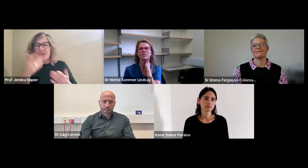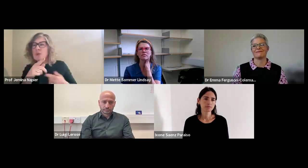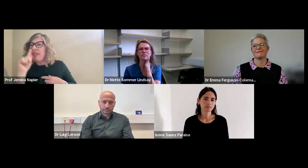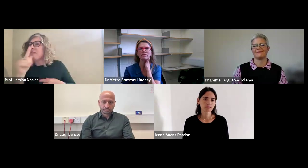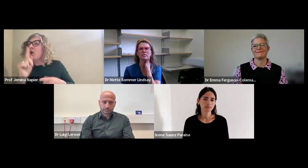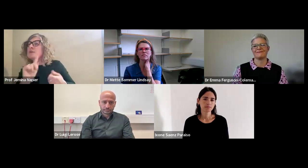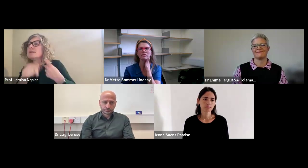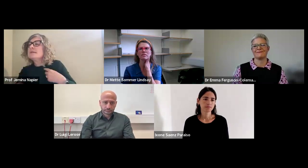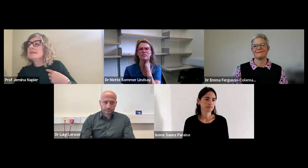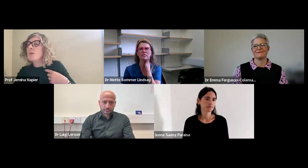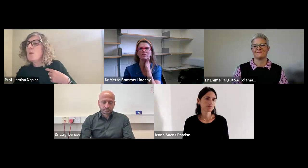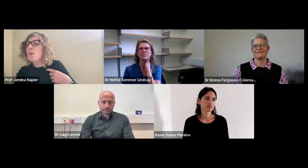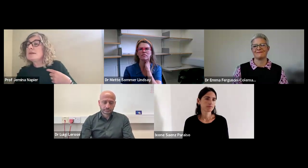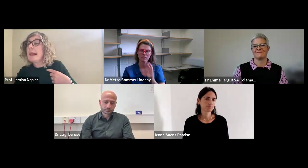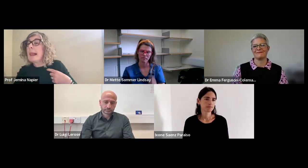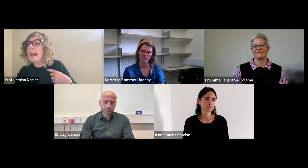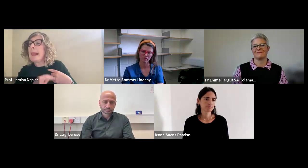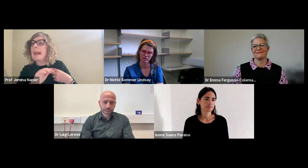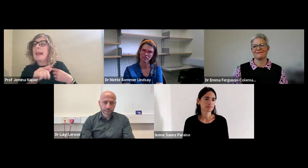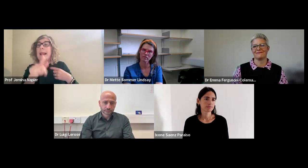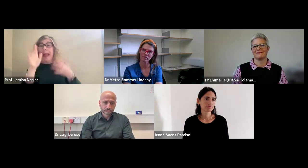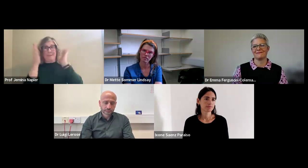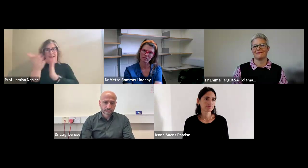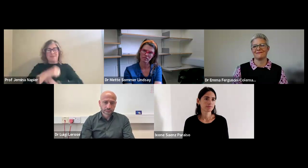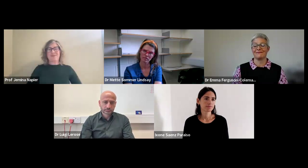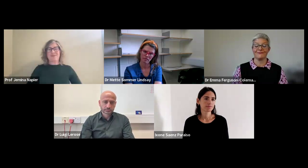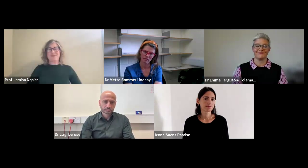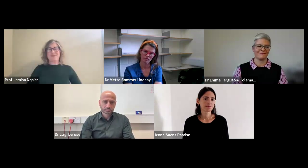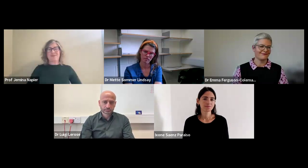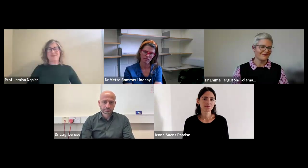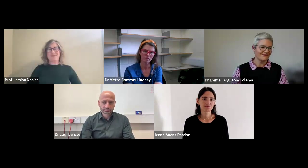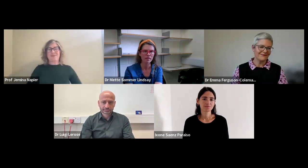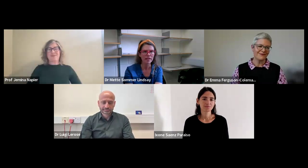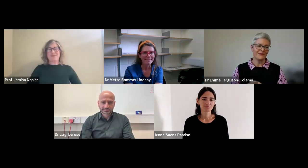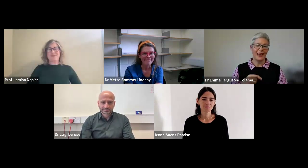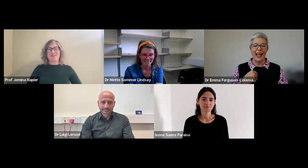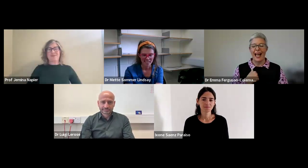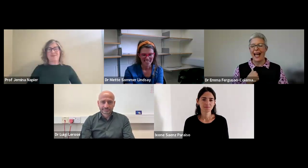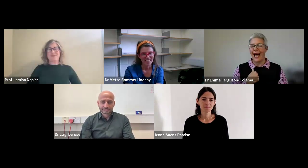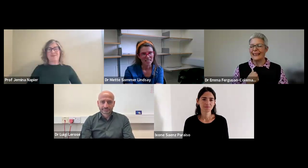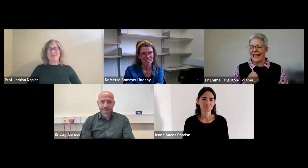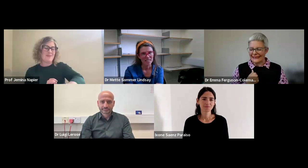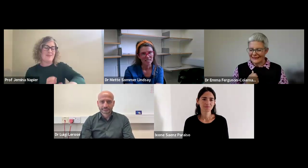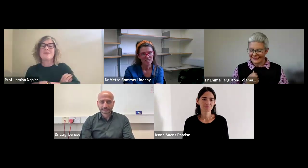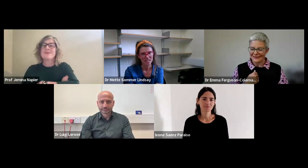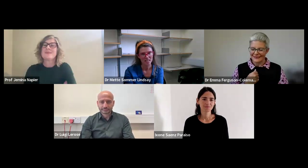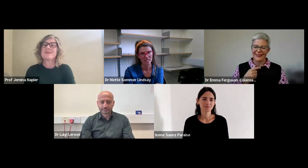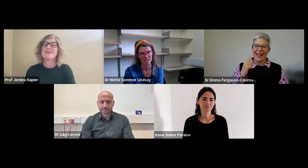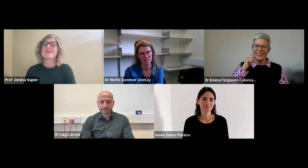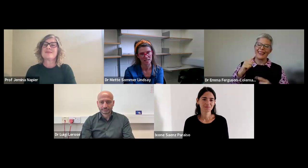and our deaf academics in particular considered within all of this? And let's go to Emma first.